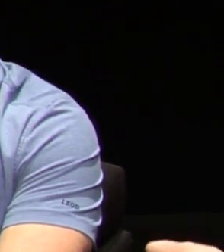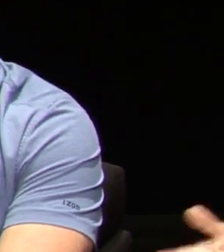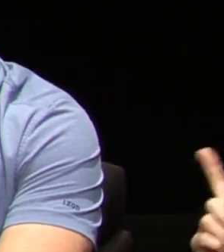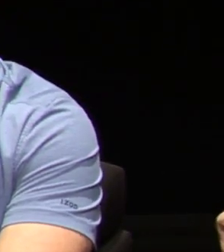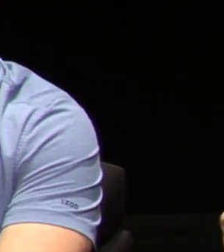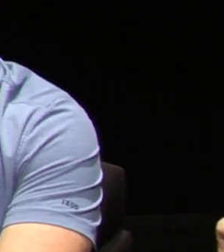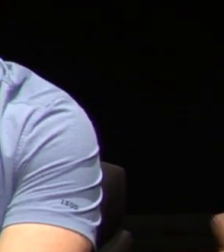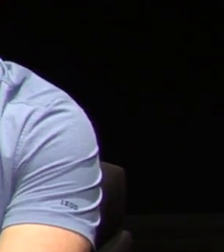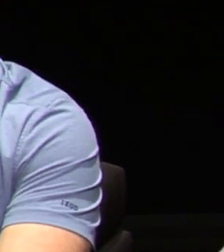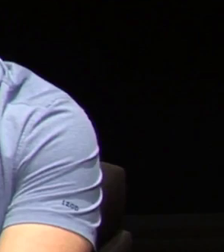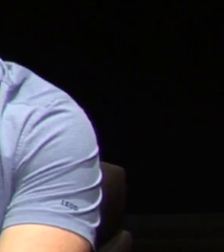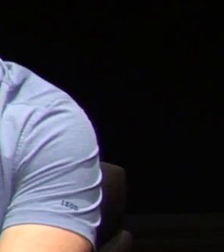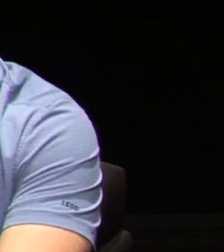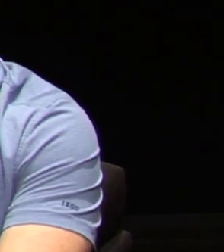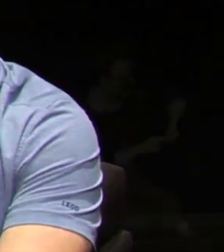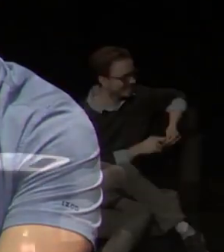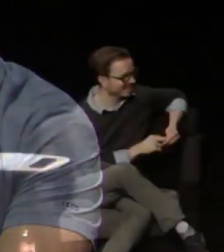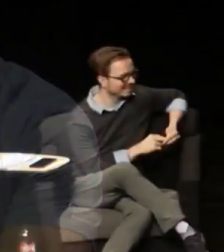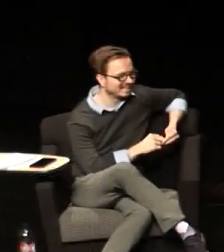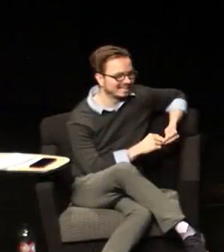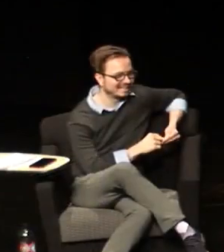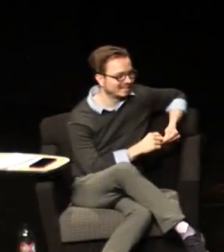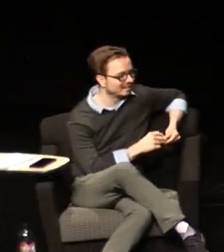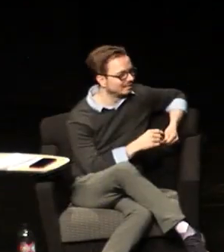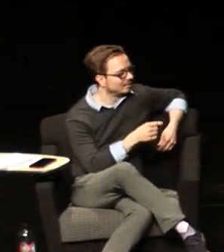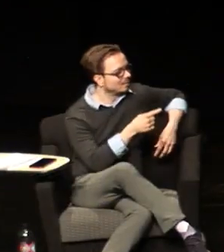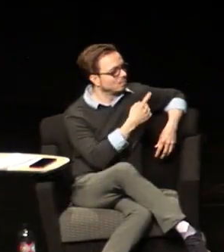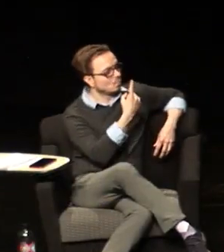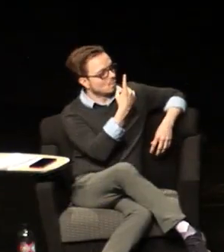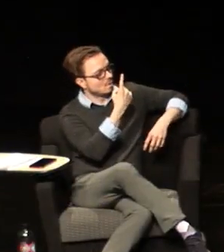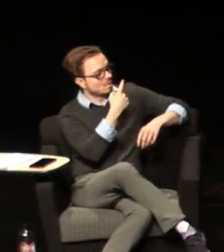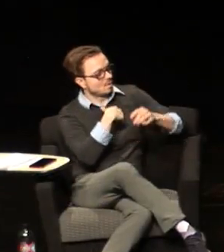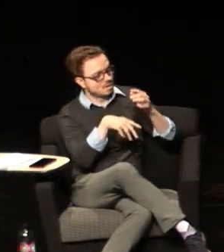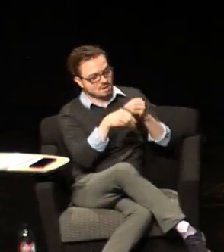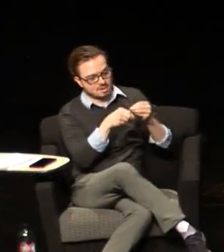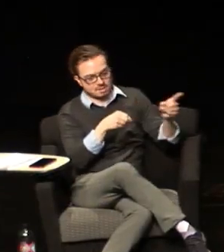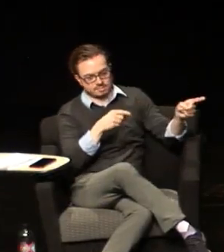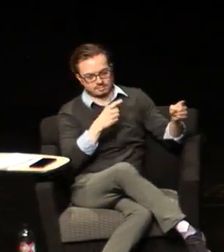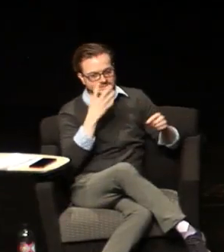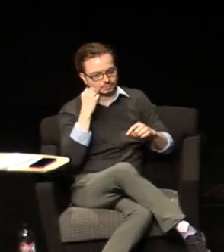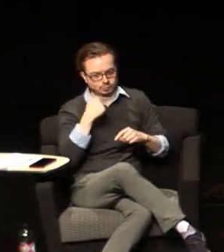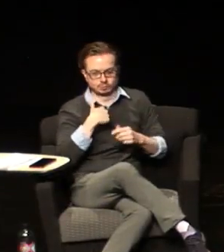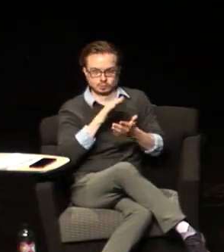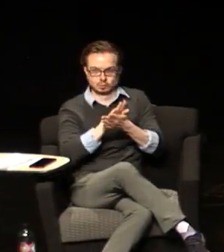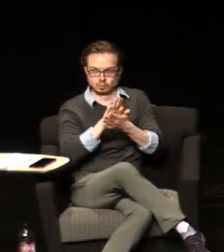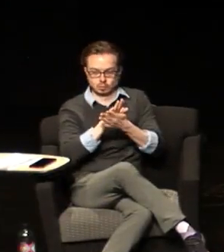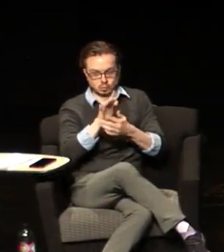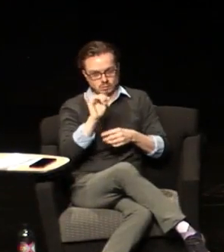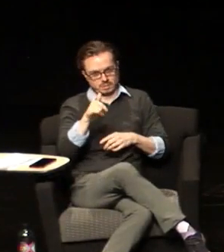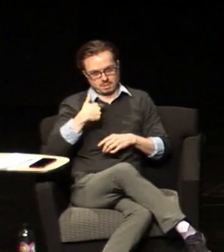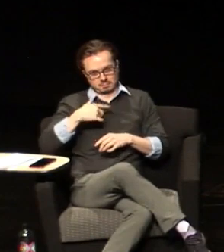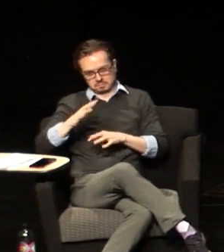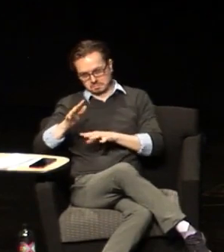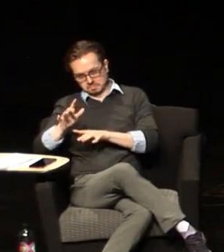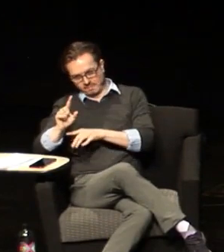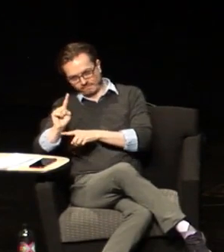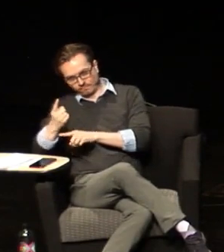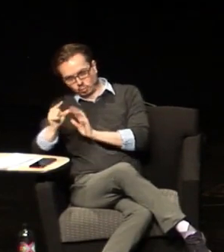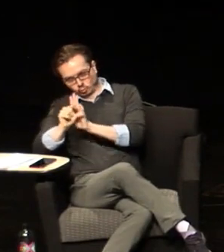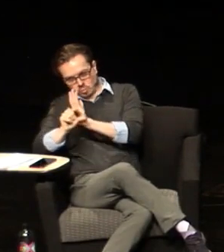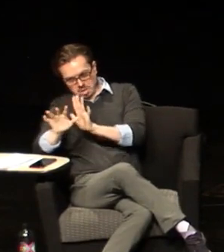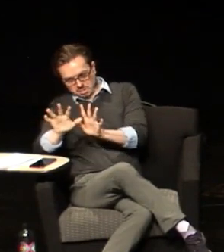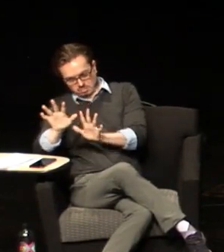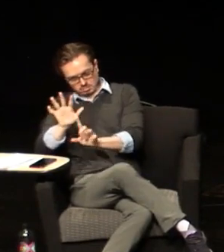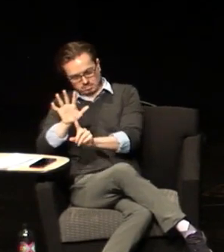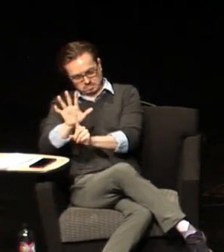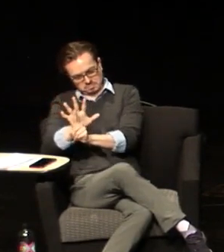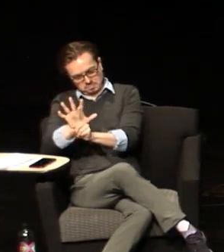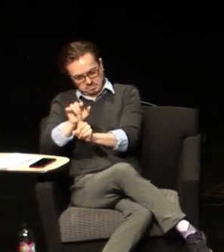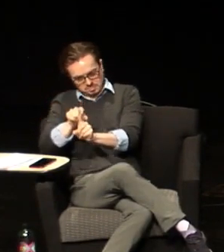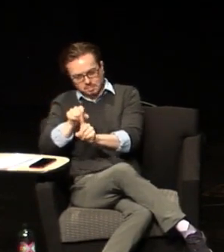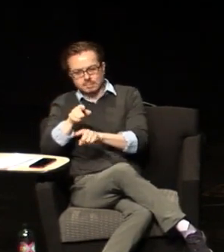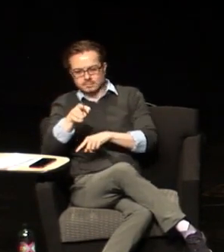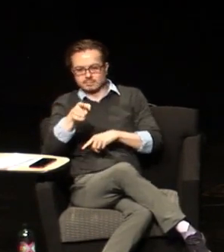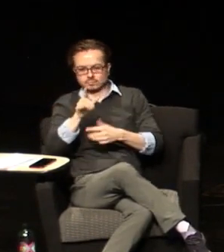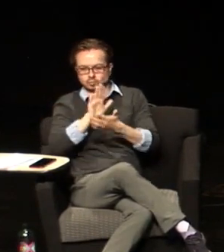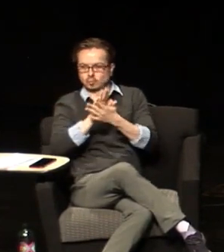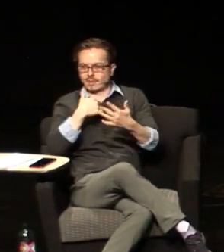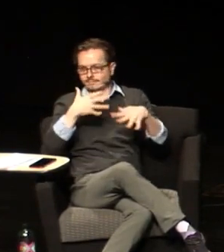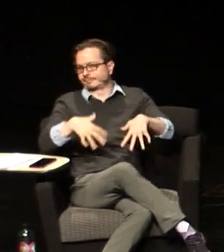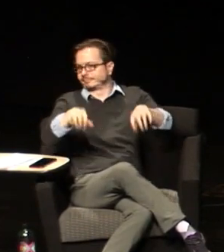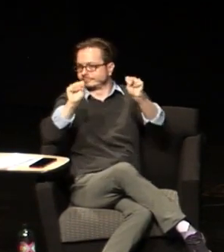ago? [Wink:] yeah I can add on to that ya know so um when I was in about first grade so